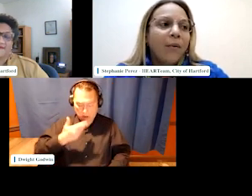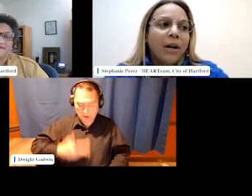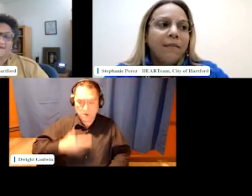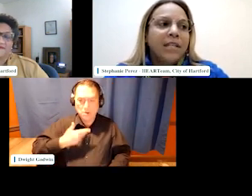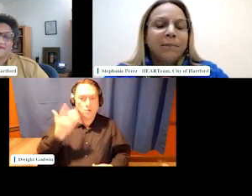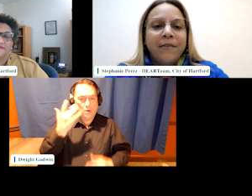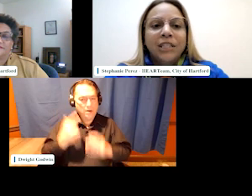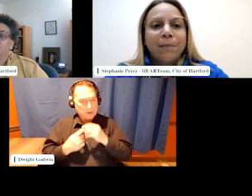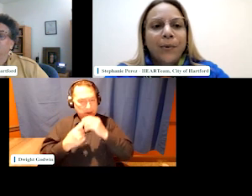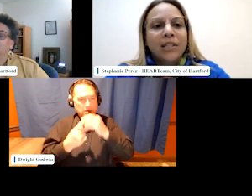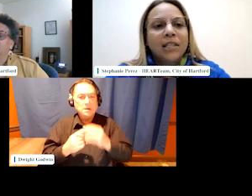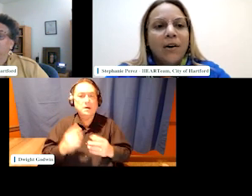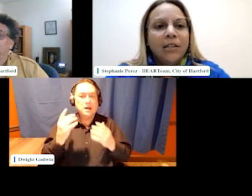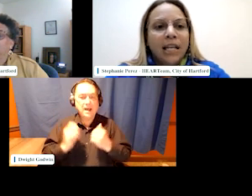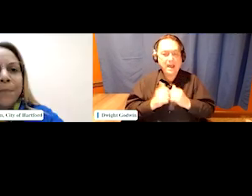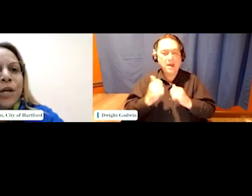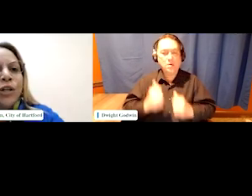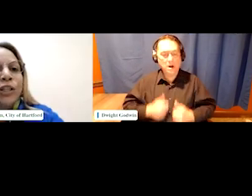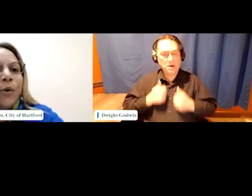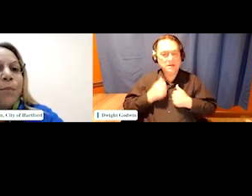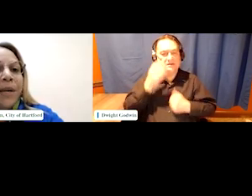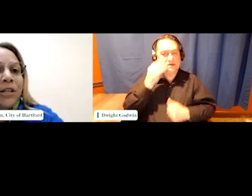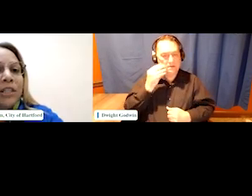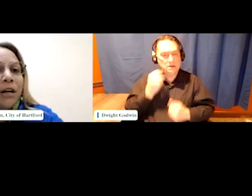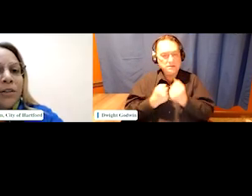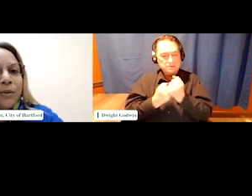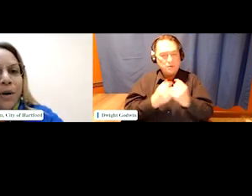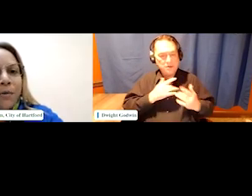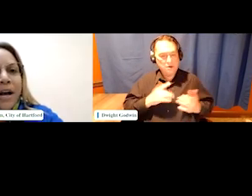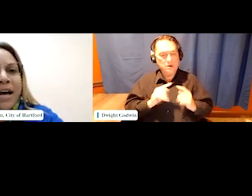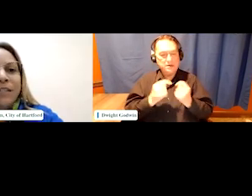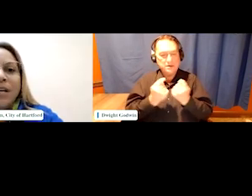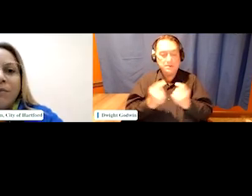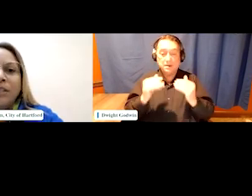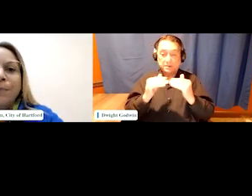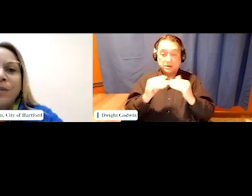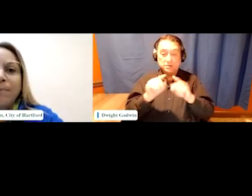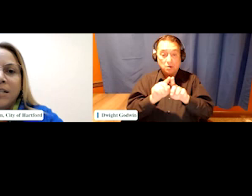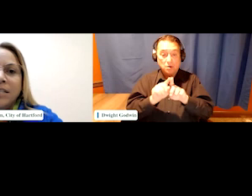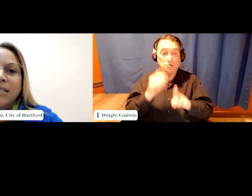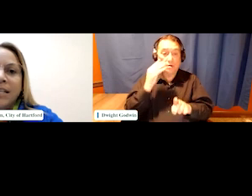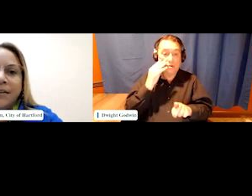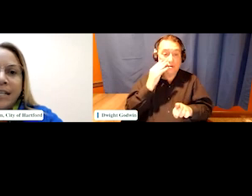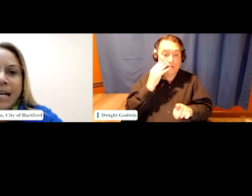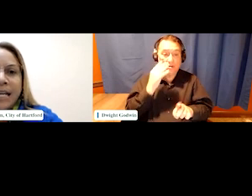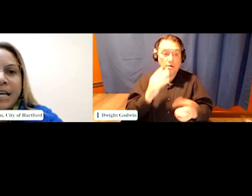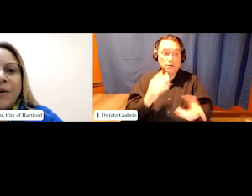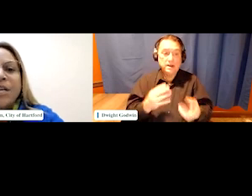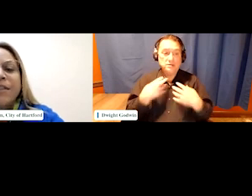and how our lived experience supports the HEARTeam. So, peers are also known as recovery support specialists here in Connecticut.